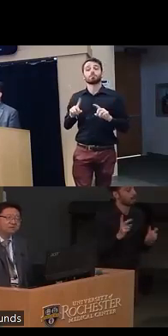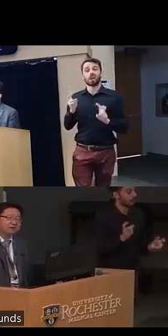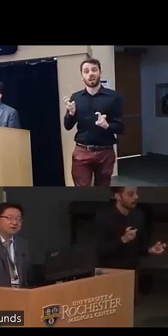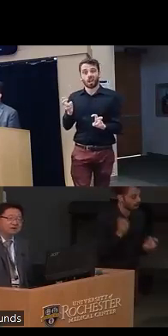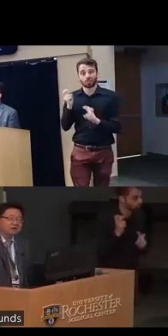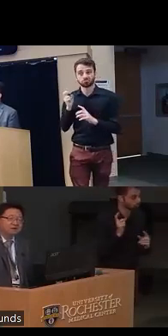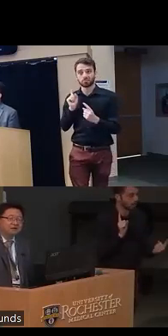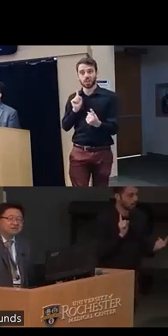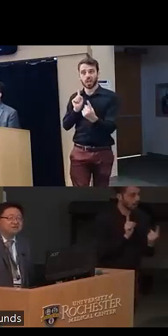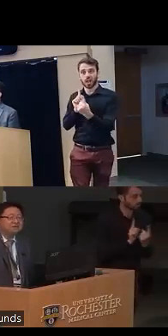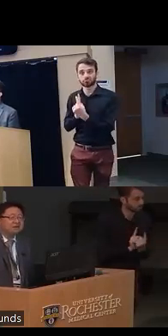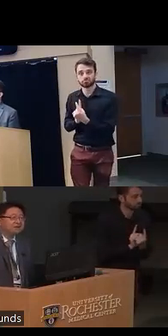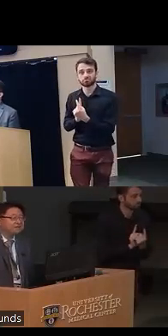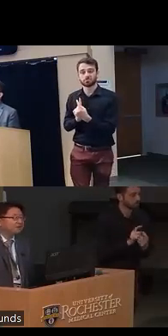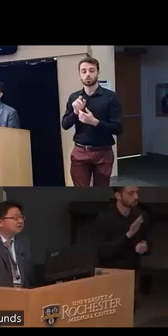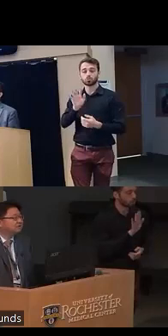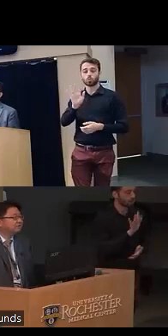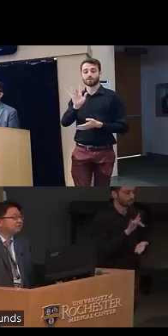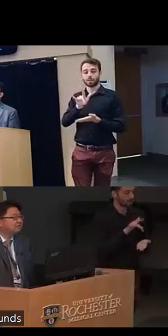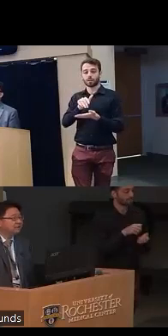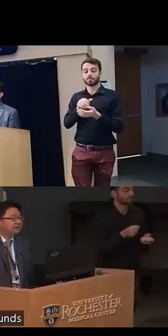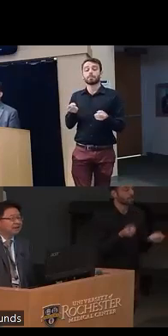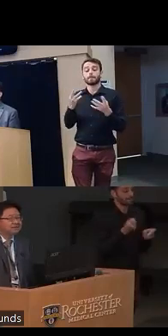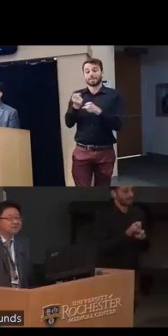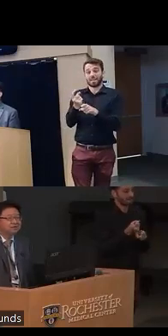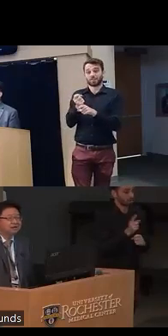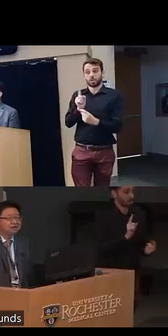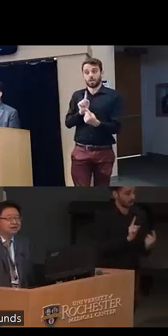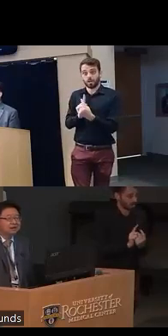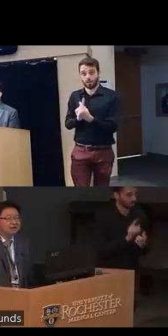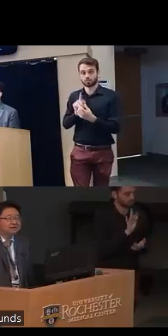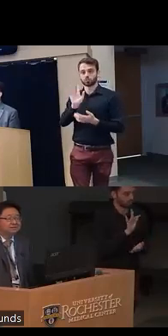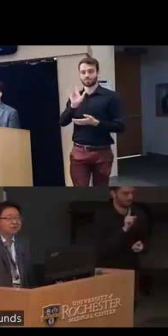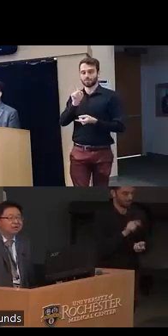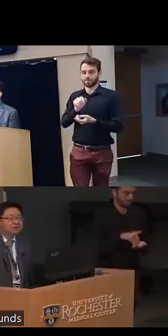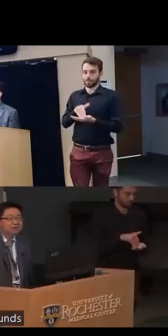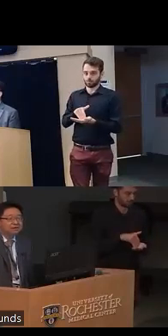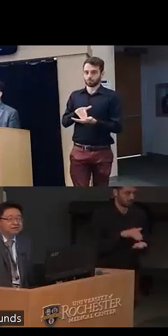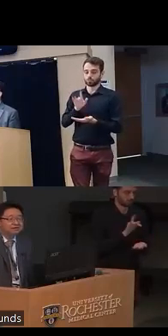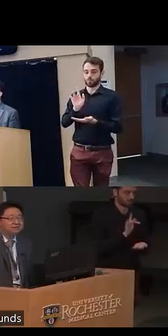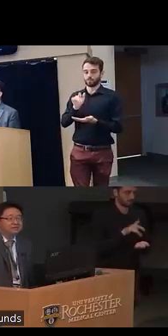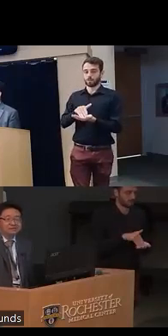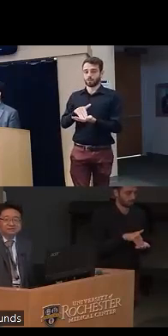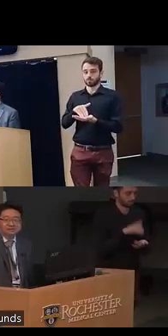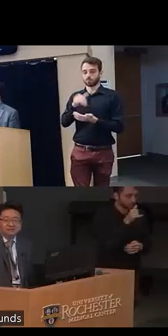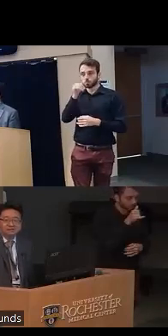you know a hospital-based psychology program that actually has more Clinical Services and